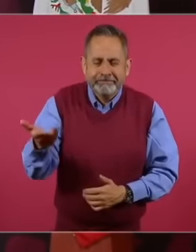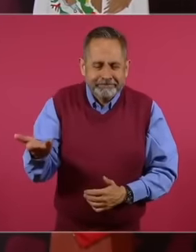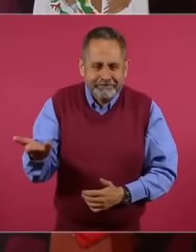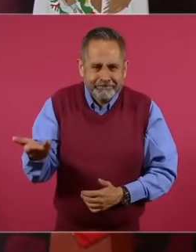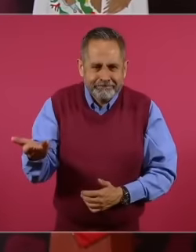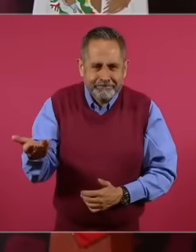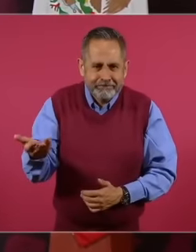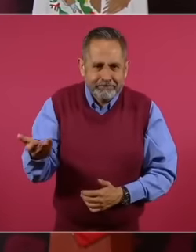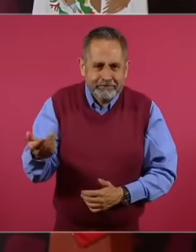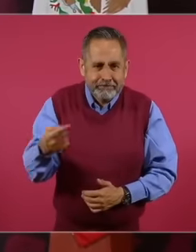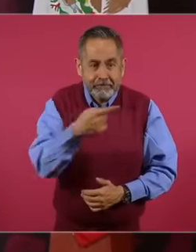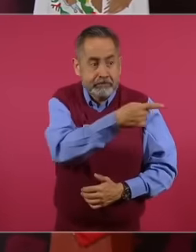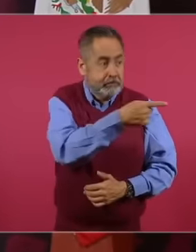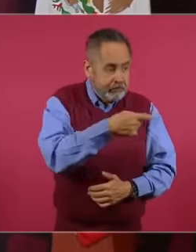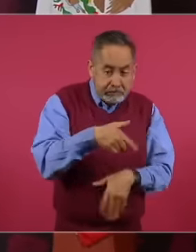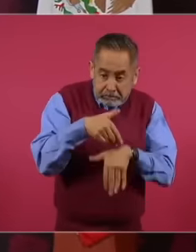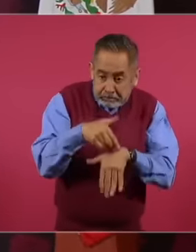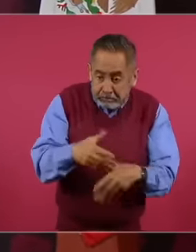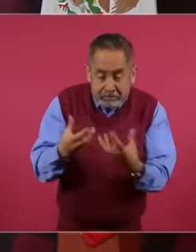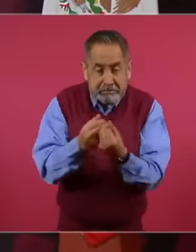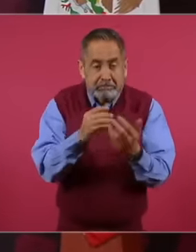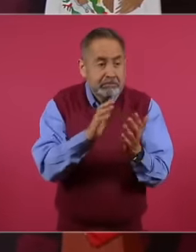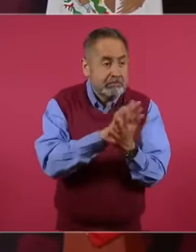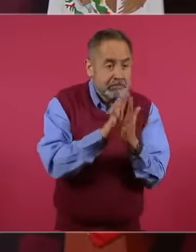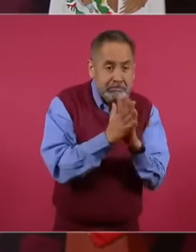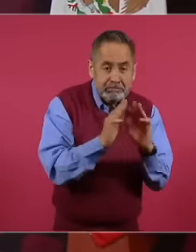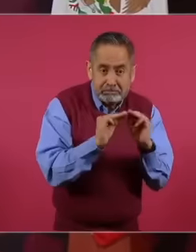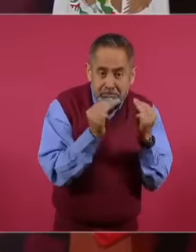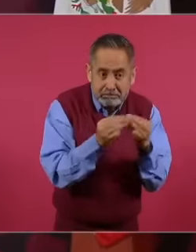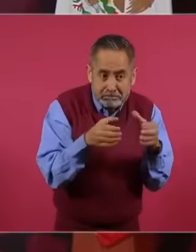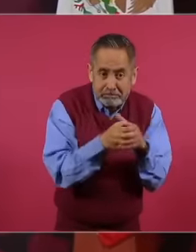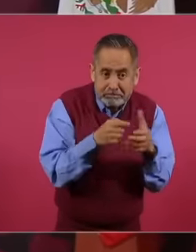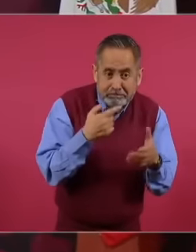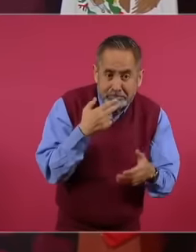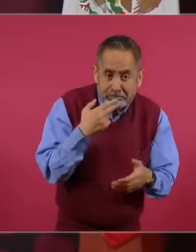narco reform,